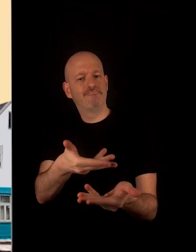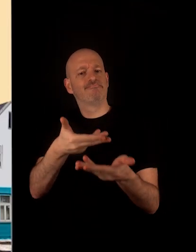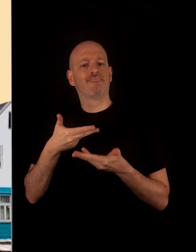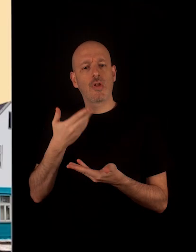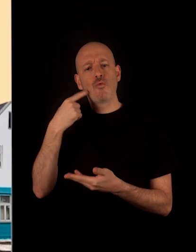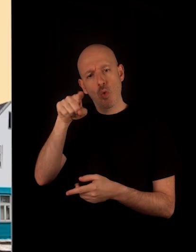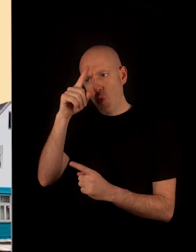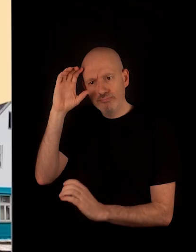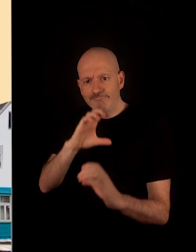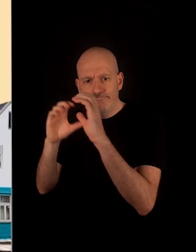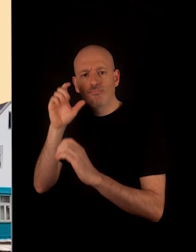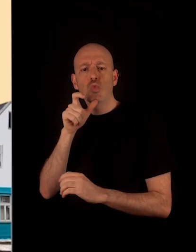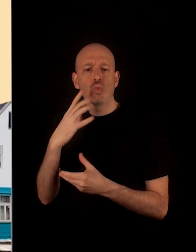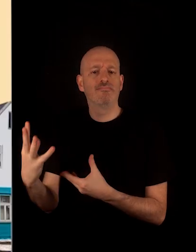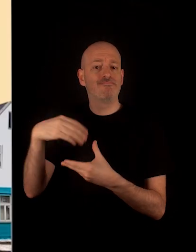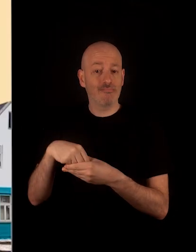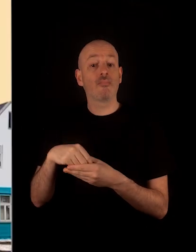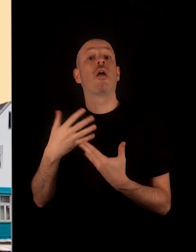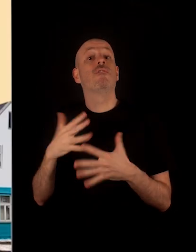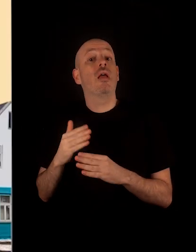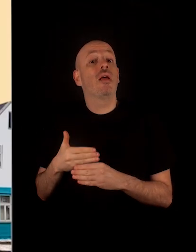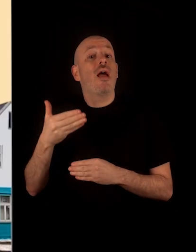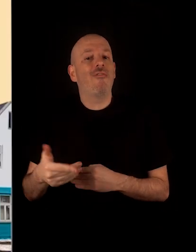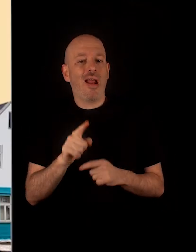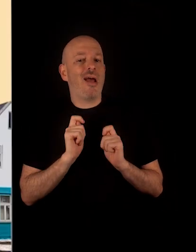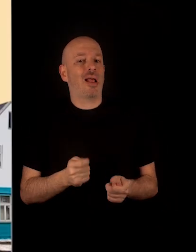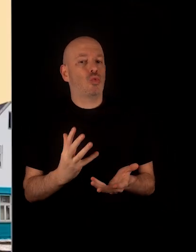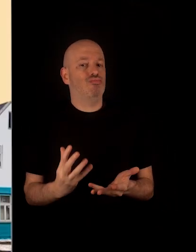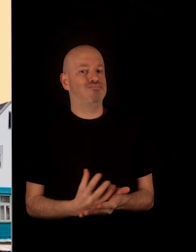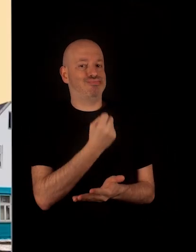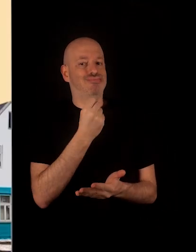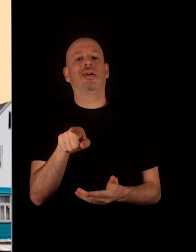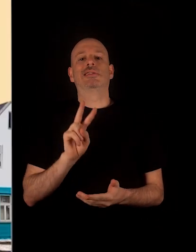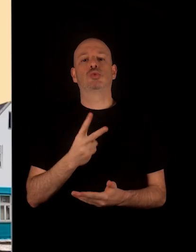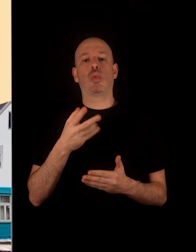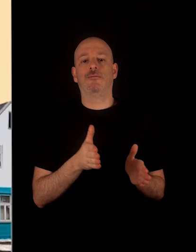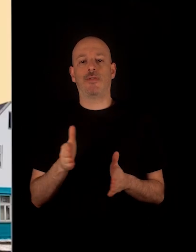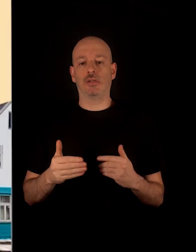But when it comes to accommodation, mentoring, food, transportation,